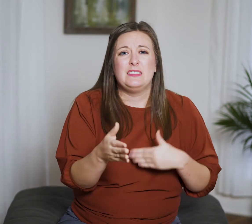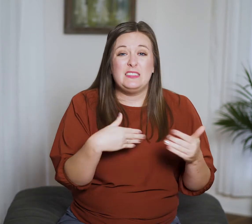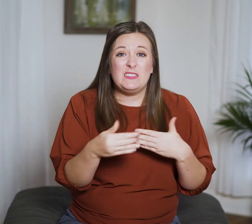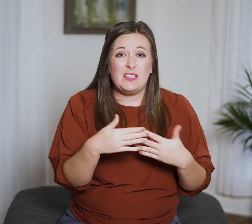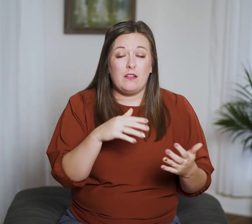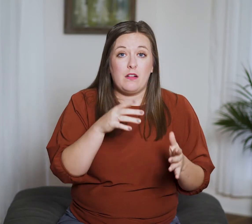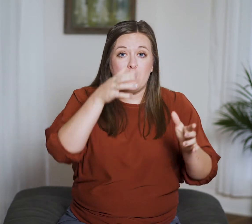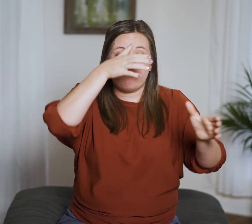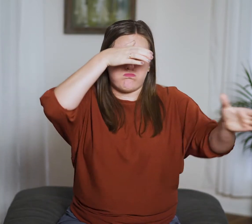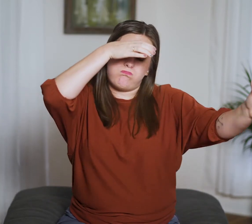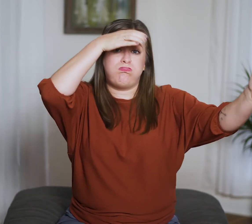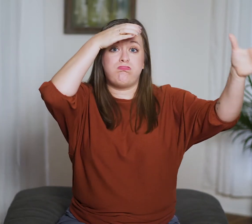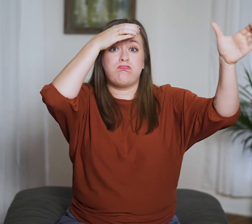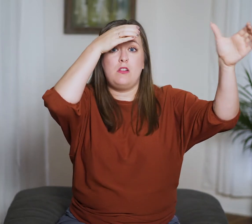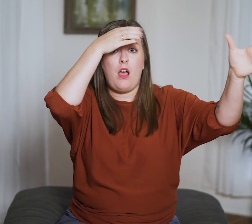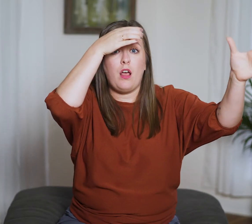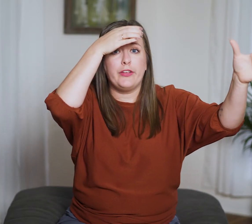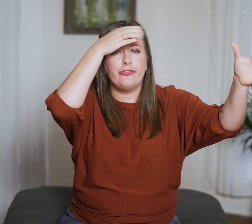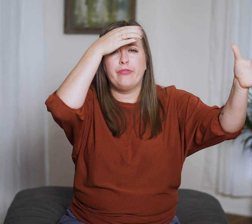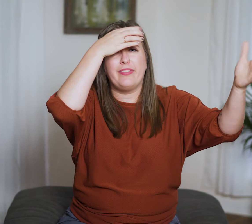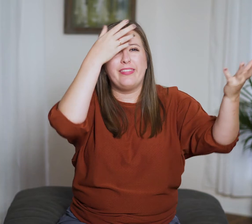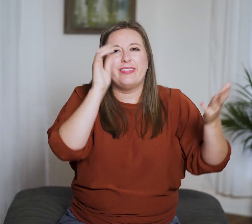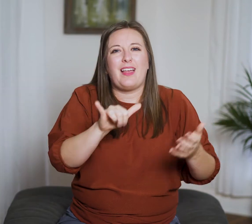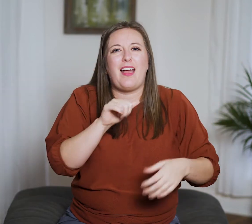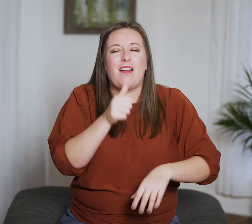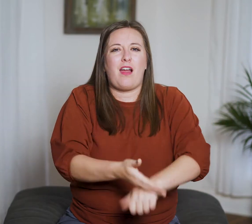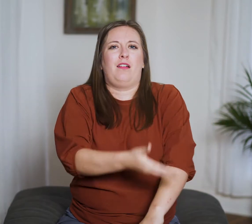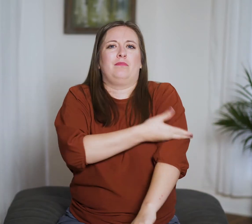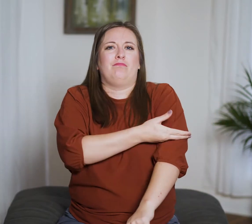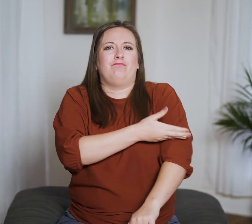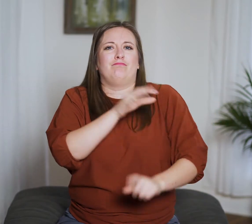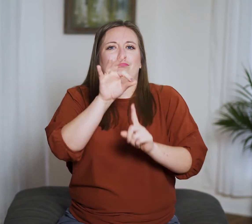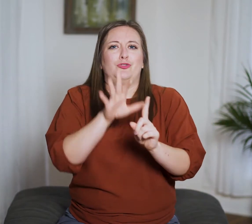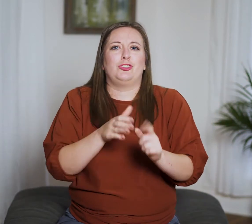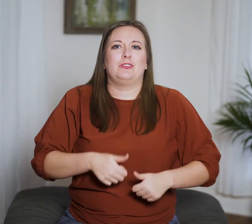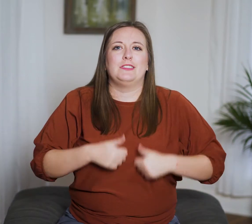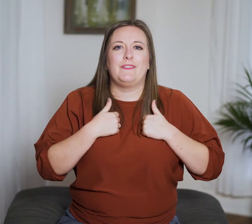Even amassing knowledge doesn’t enhance the preacher’s life,